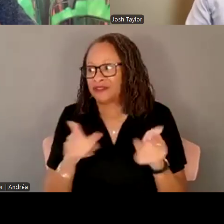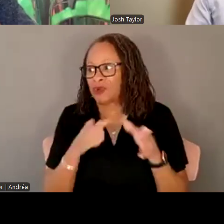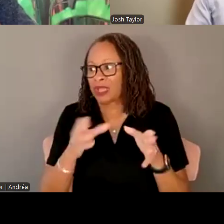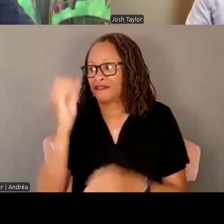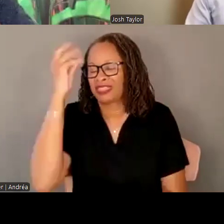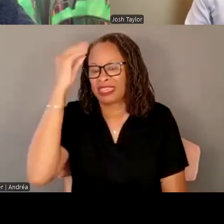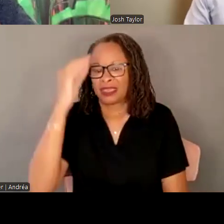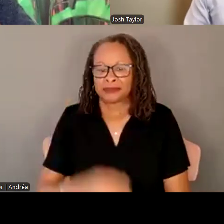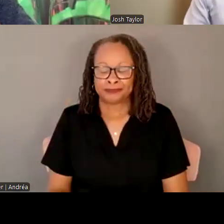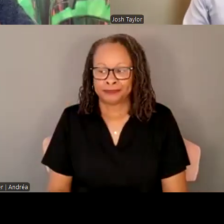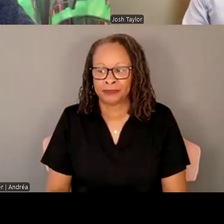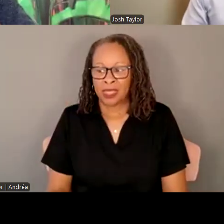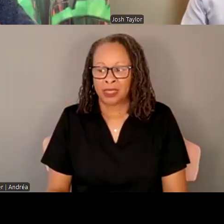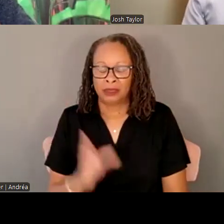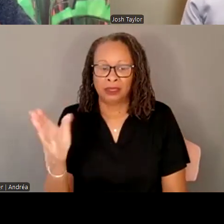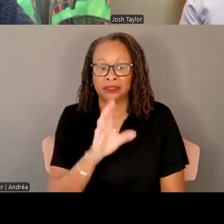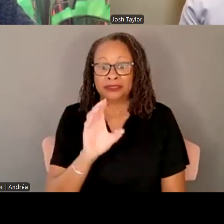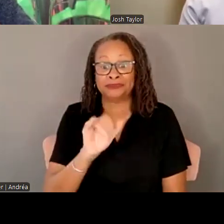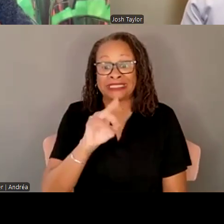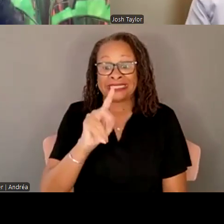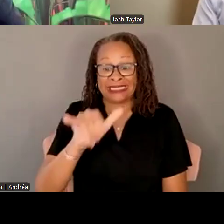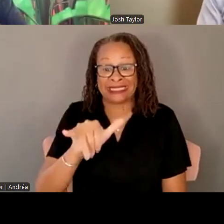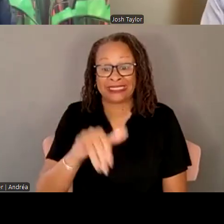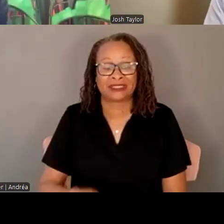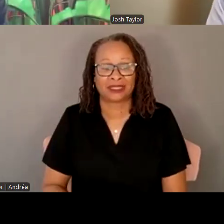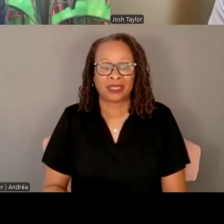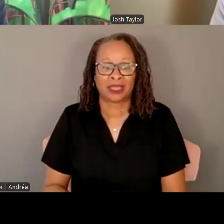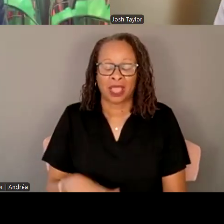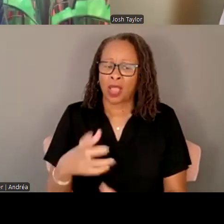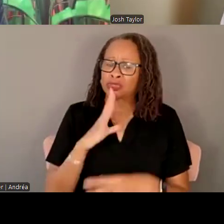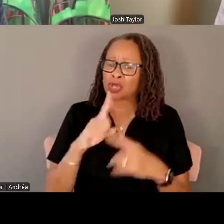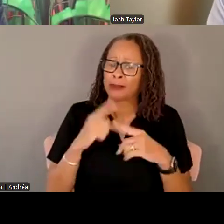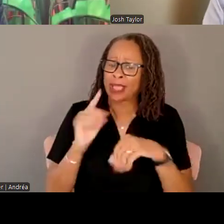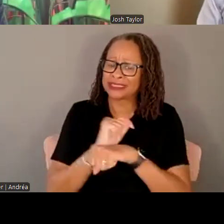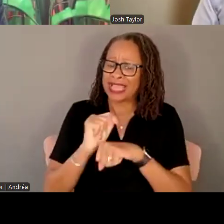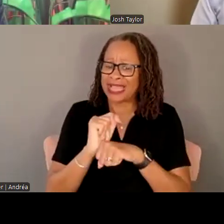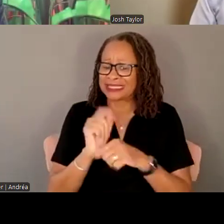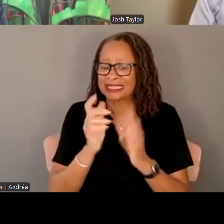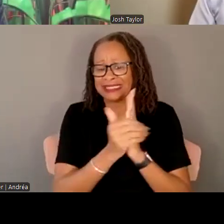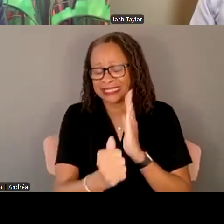And I want to get to tasks and skills and customized employment and some accommodations,